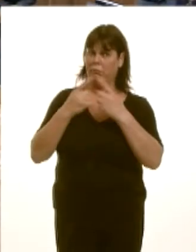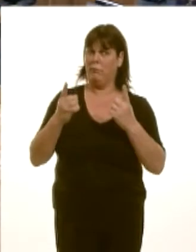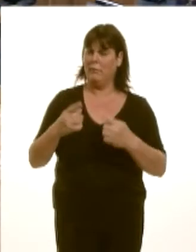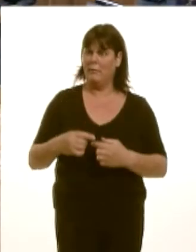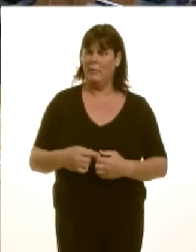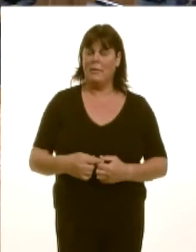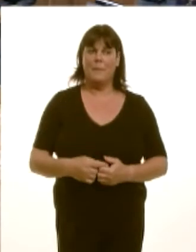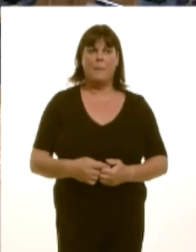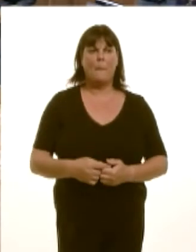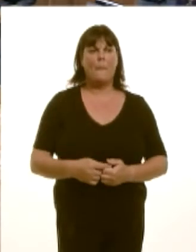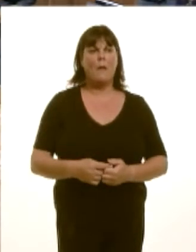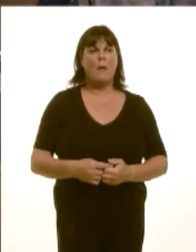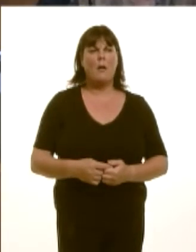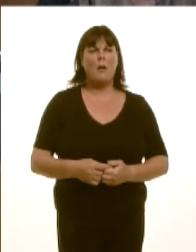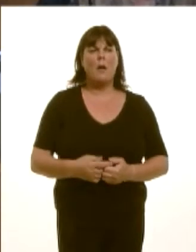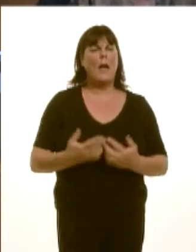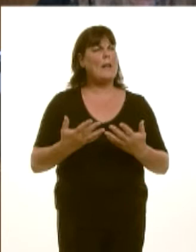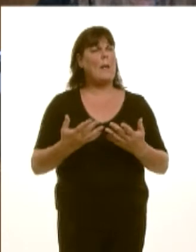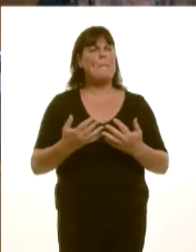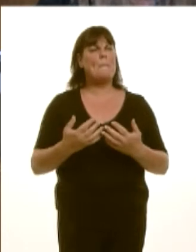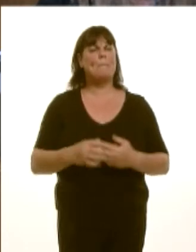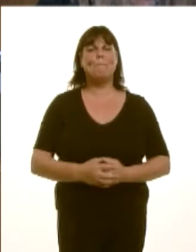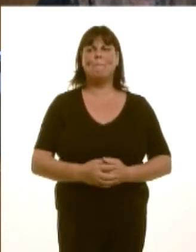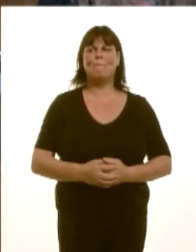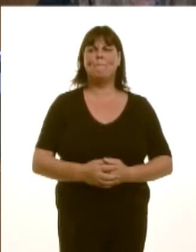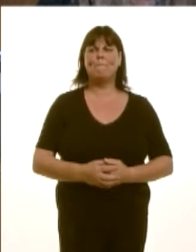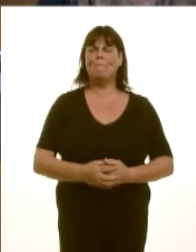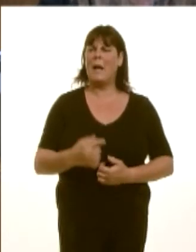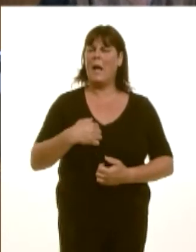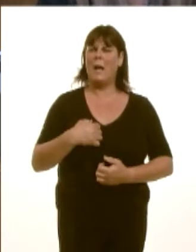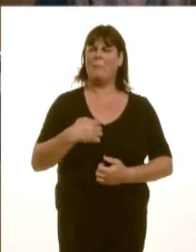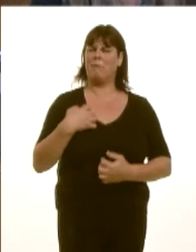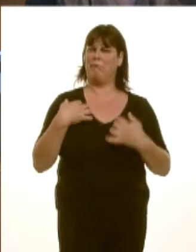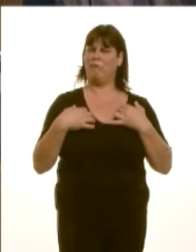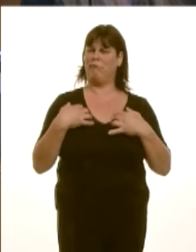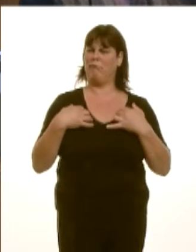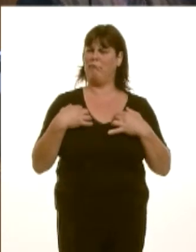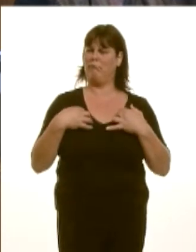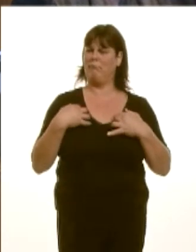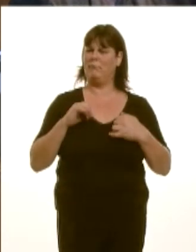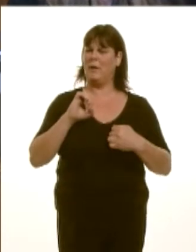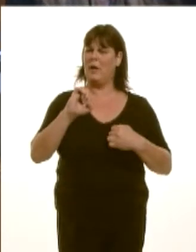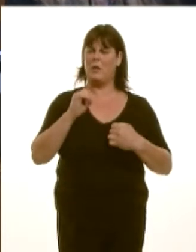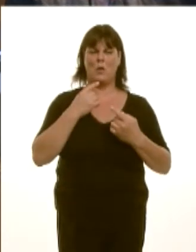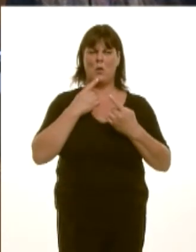Carwyn Jones: I am intrigued by his comment that the whole purpose of universal credit